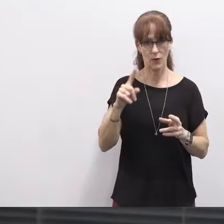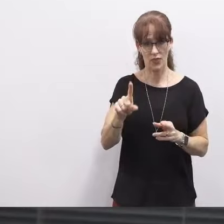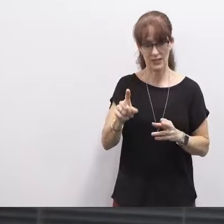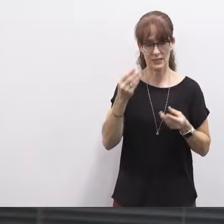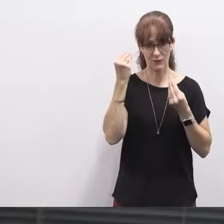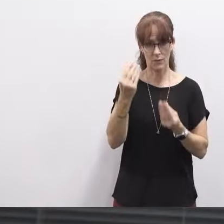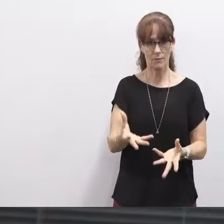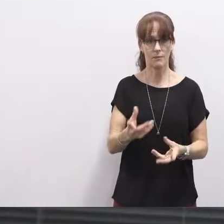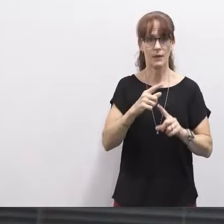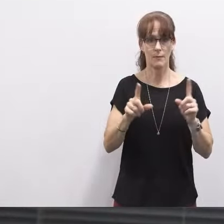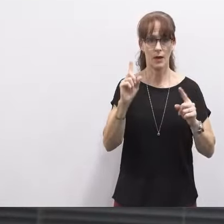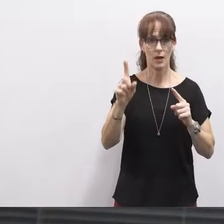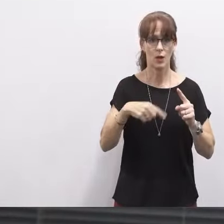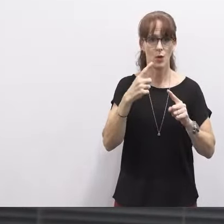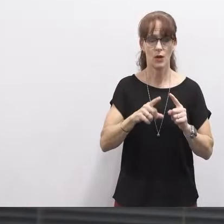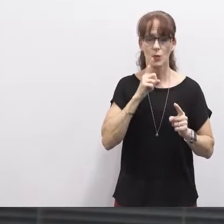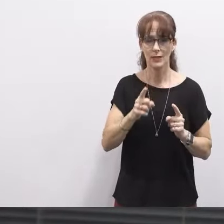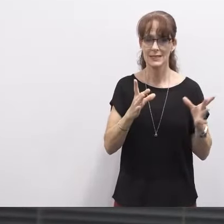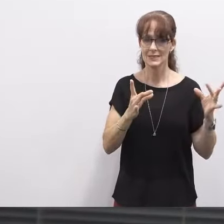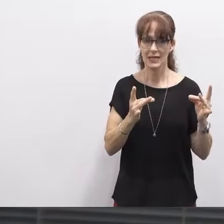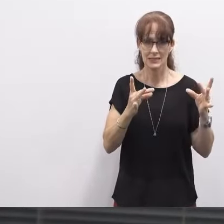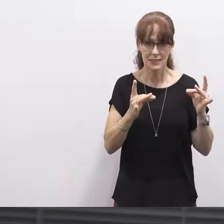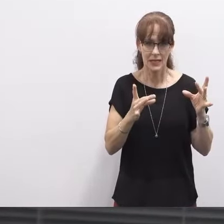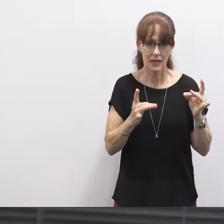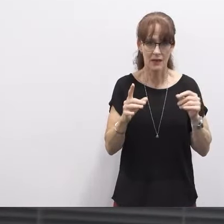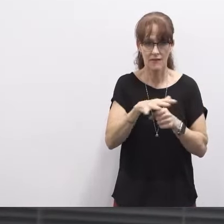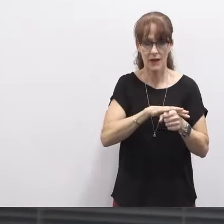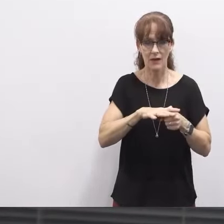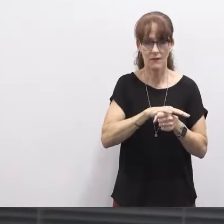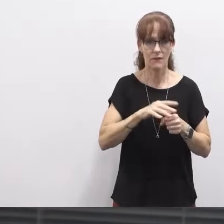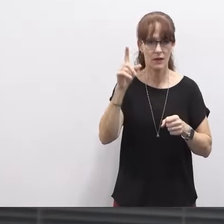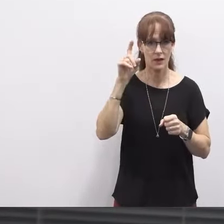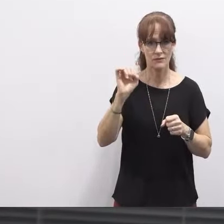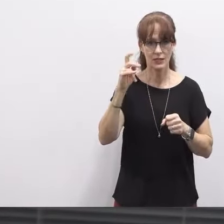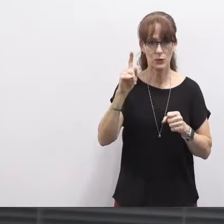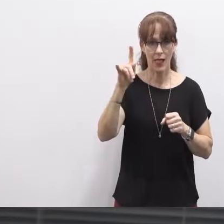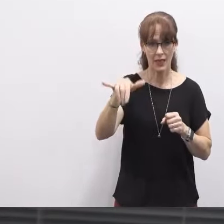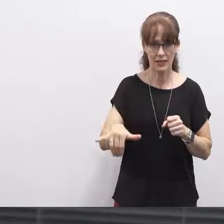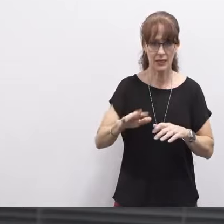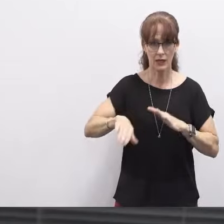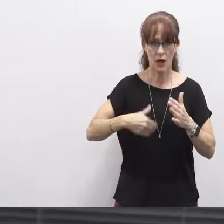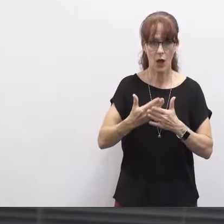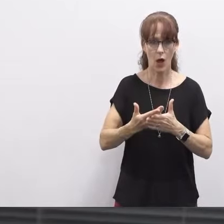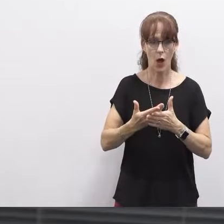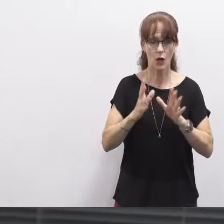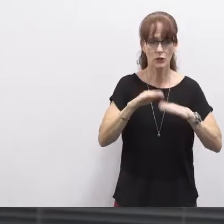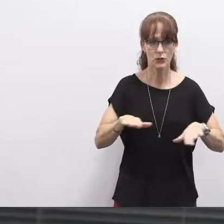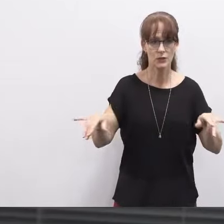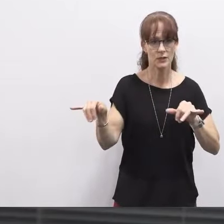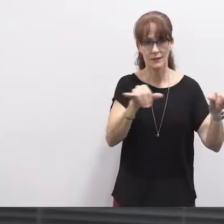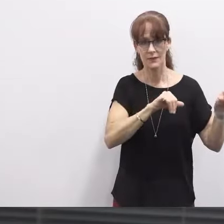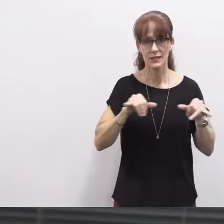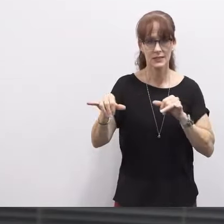Yet when it comes to extremely sensitive area of sexuality, all children in the same grade level are given the same material